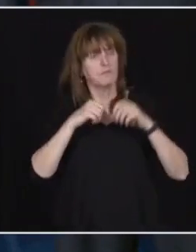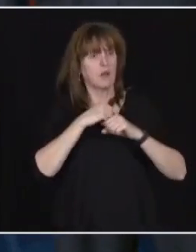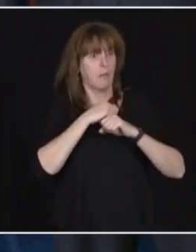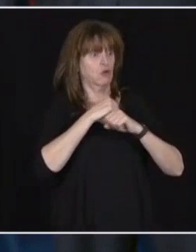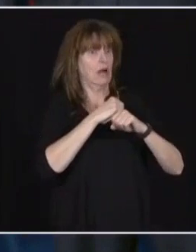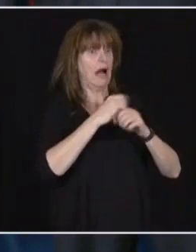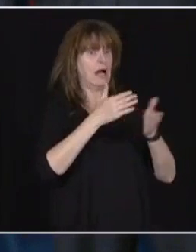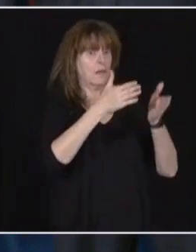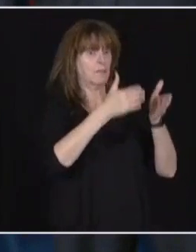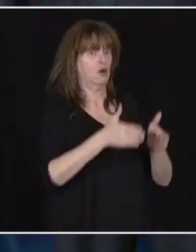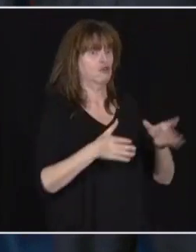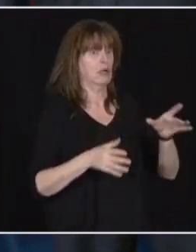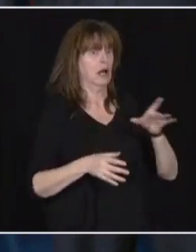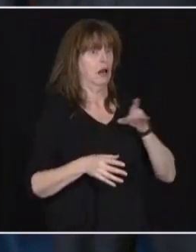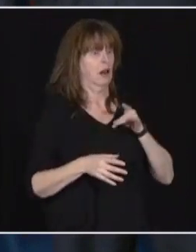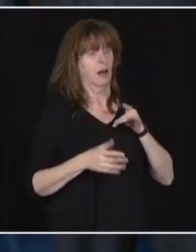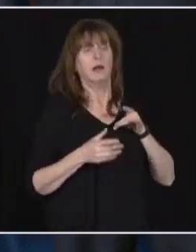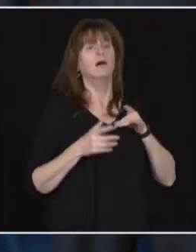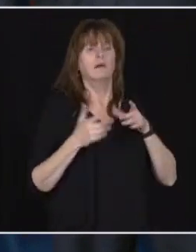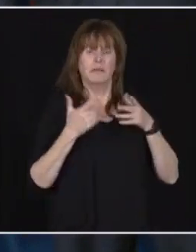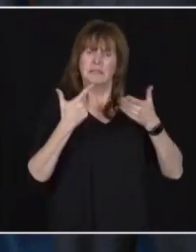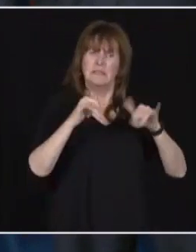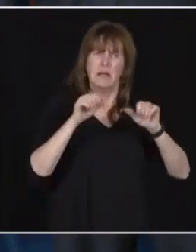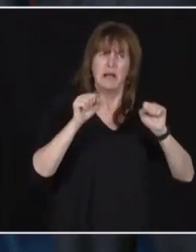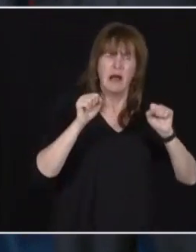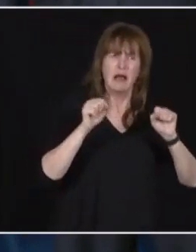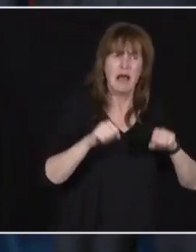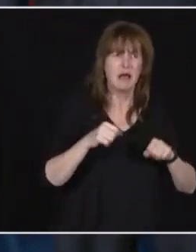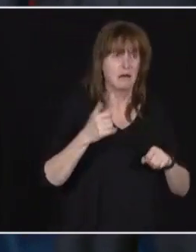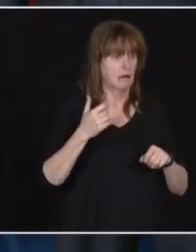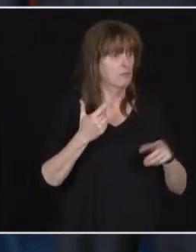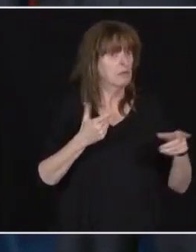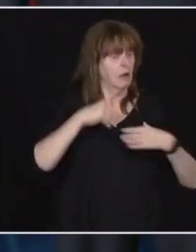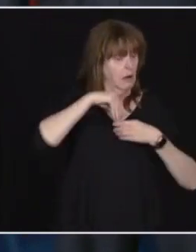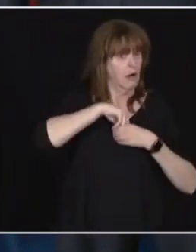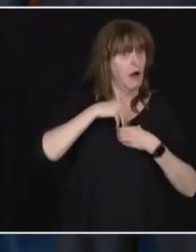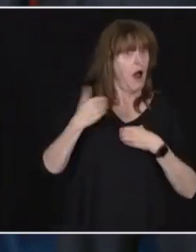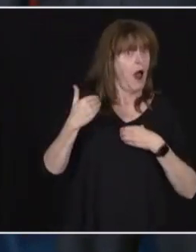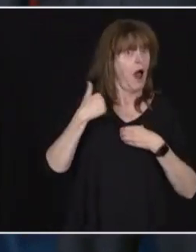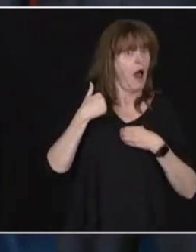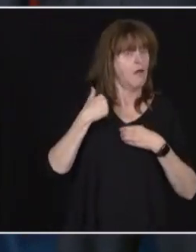mask because it may not protect you from receiving COVID-19 but it will